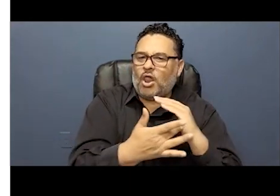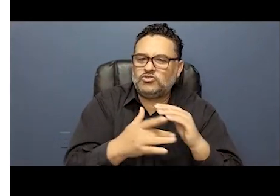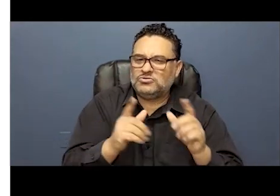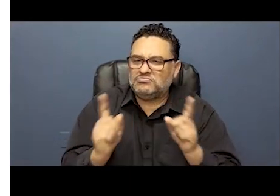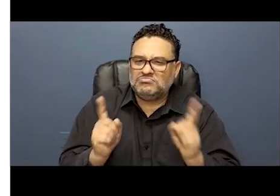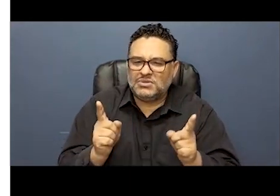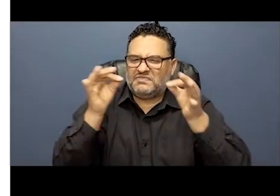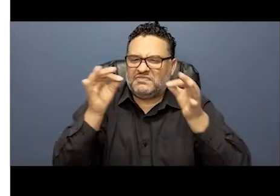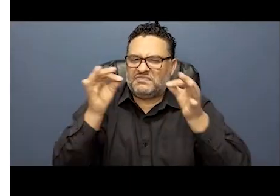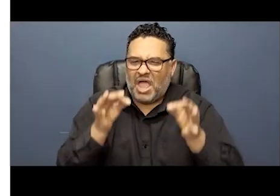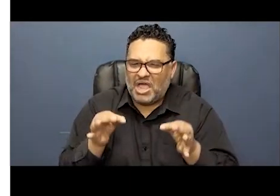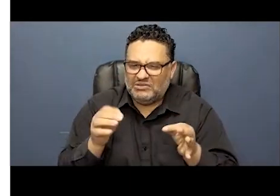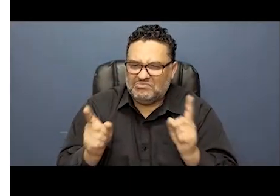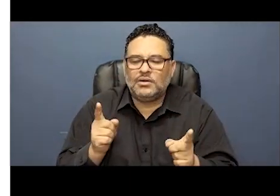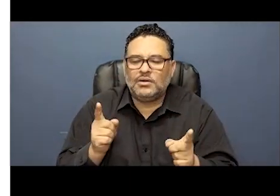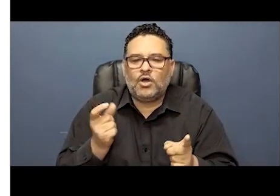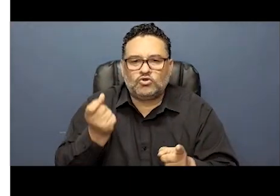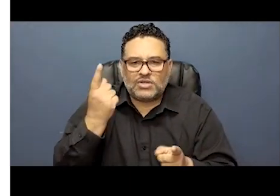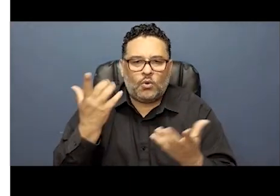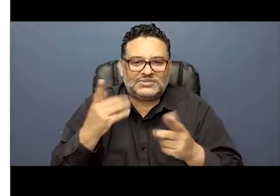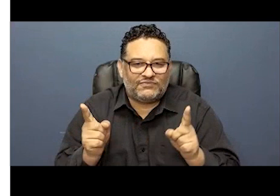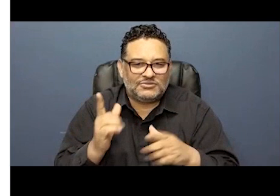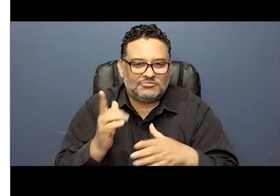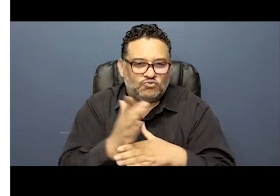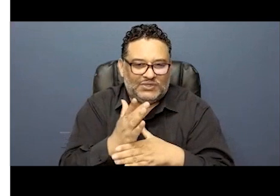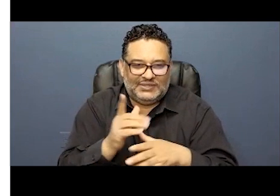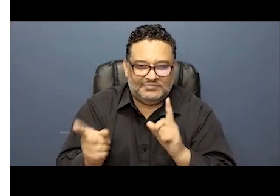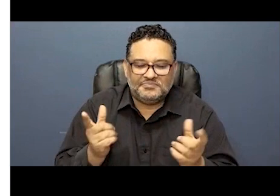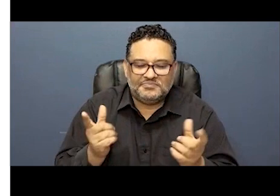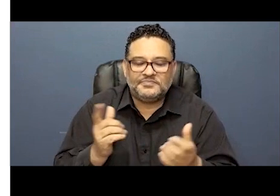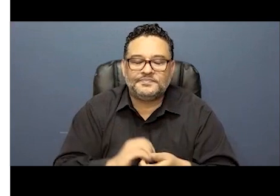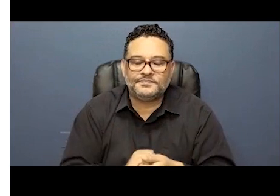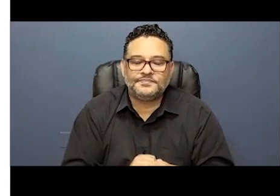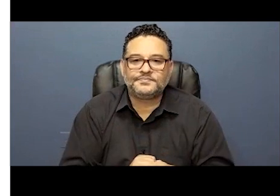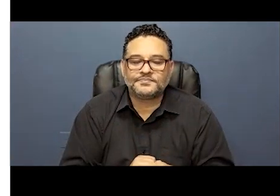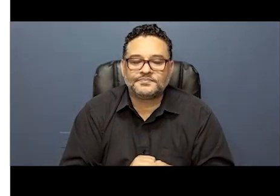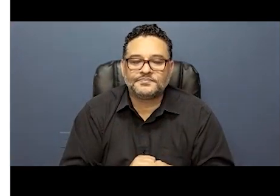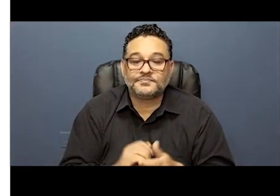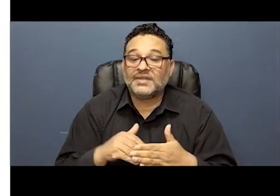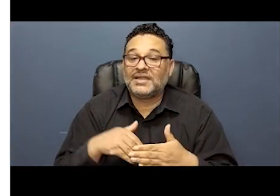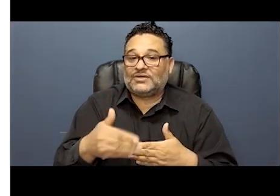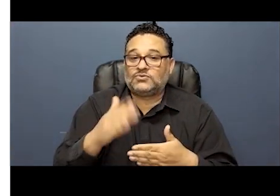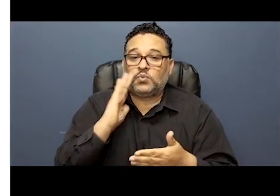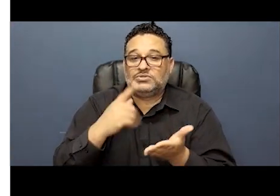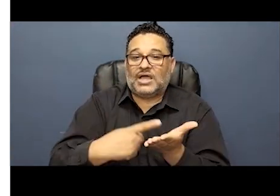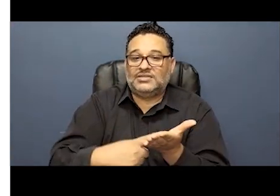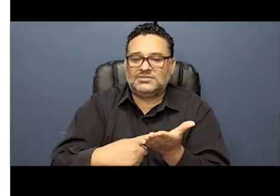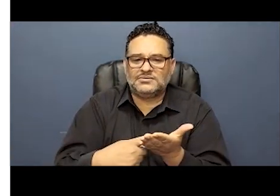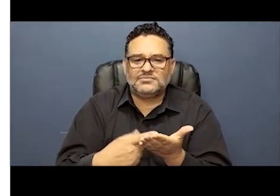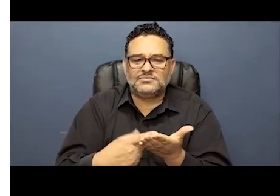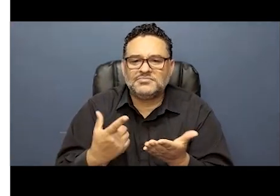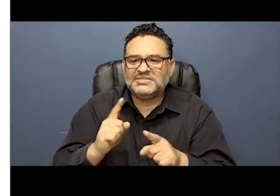and understand the differences between them. Next, we’ll discuss use cases and benefits of